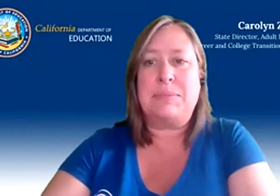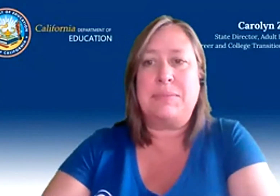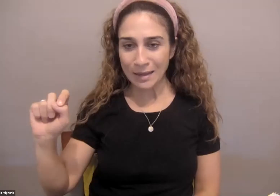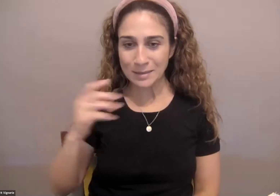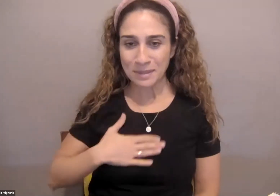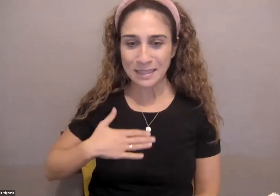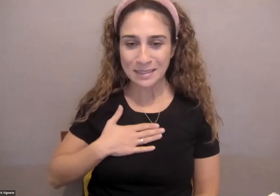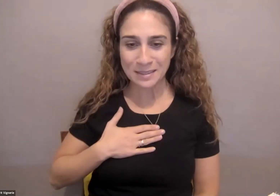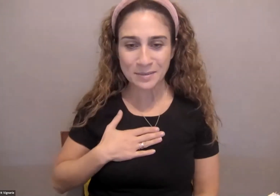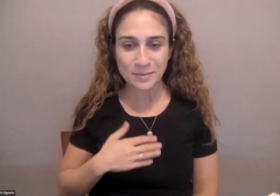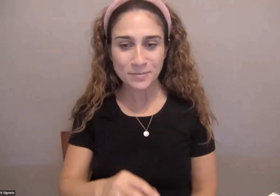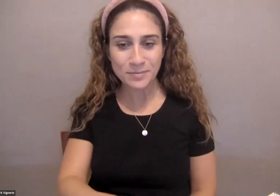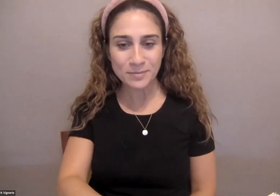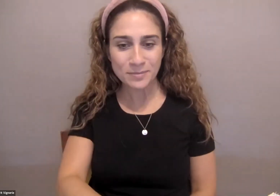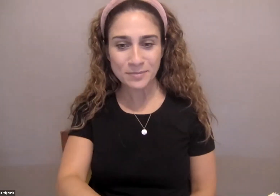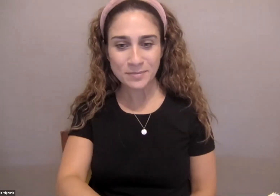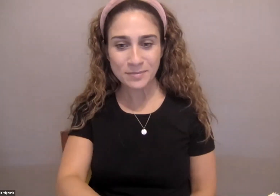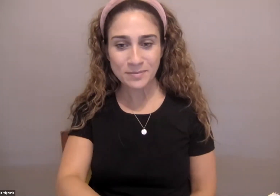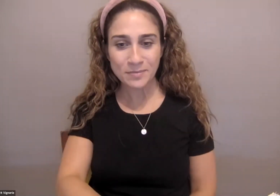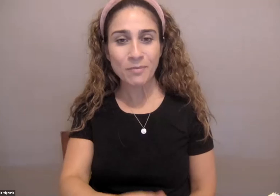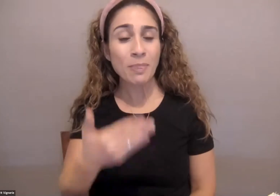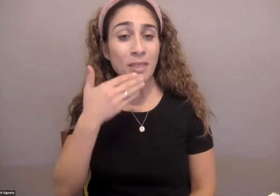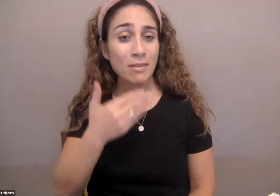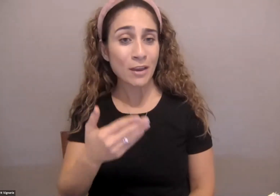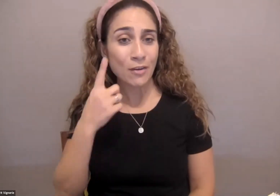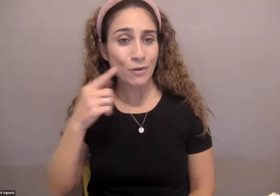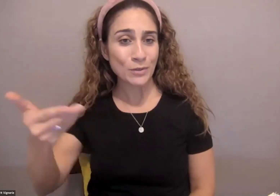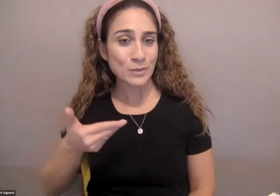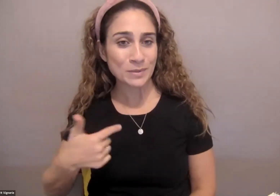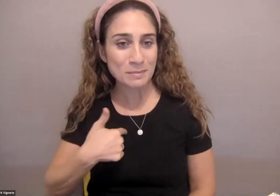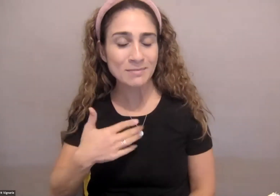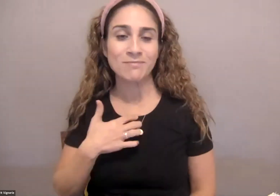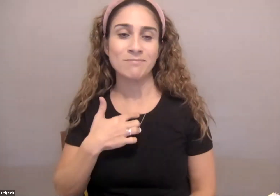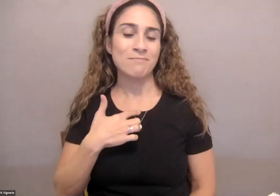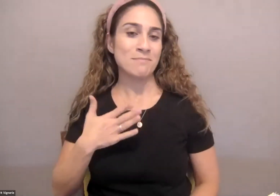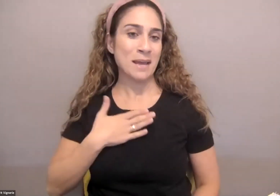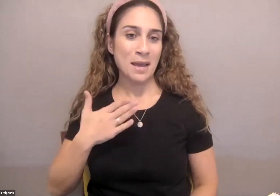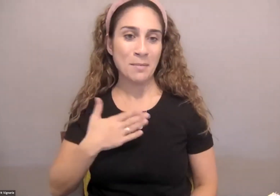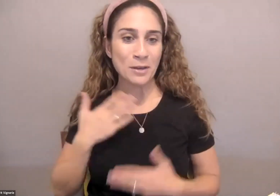Tonette Salter: Thank you for that introduction. And I am happy to be here and happy to talk about